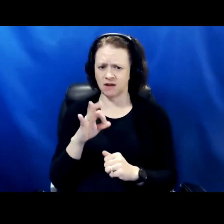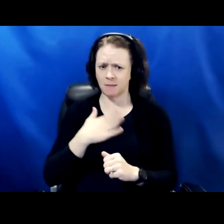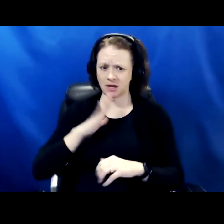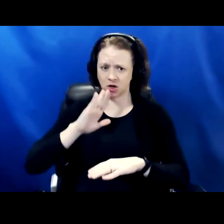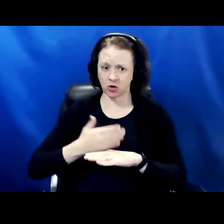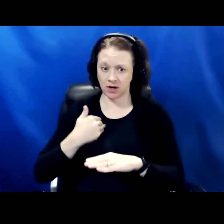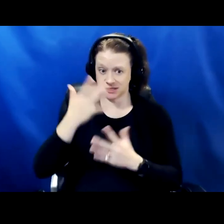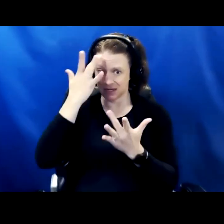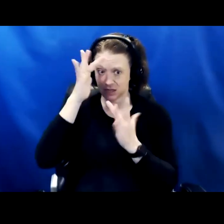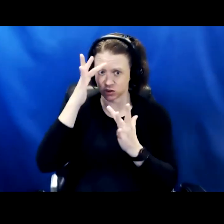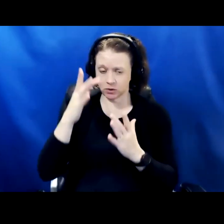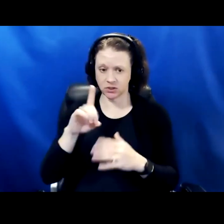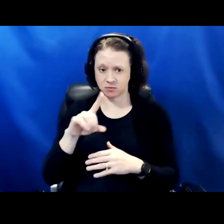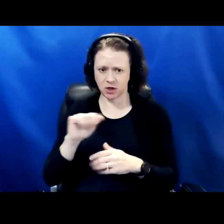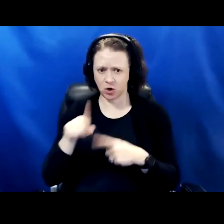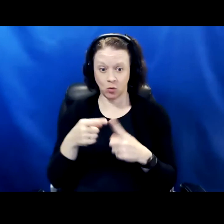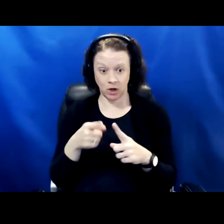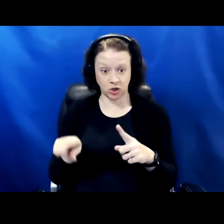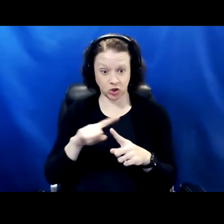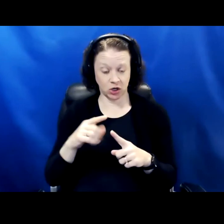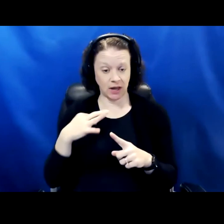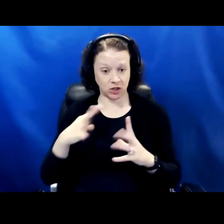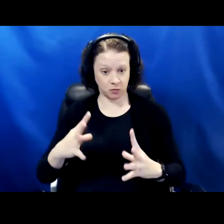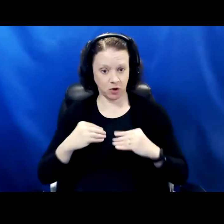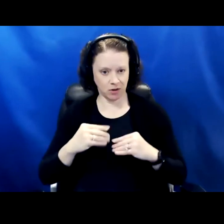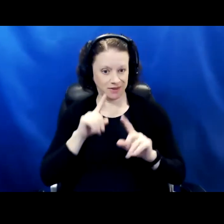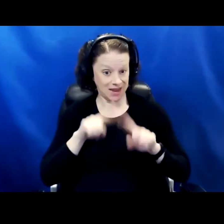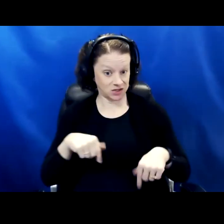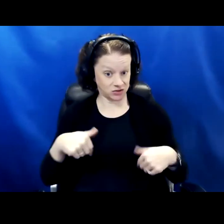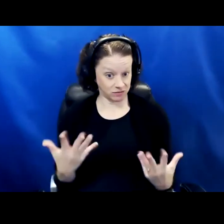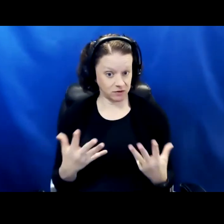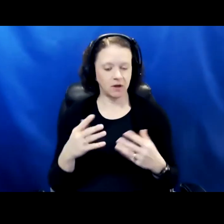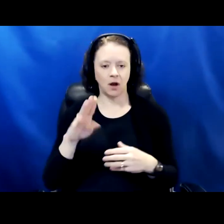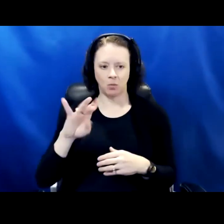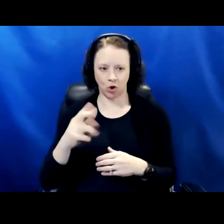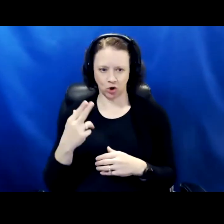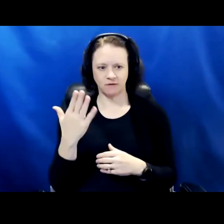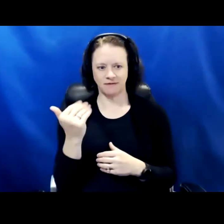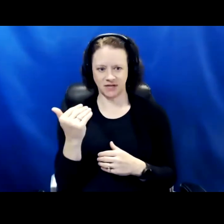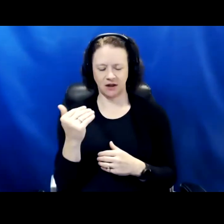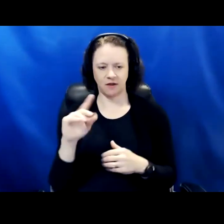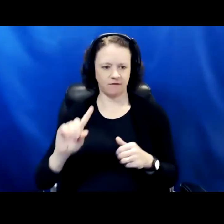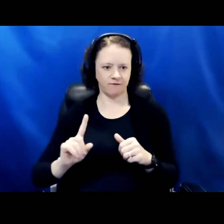when is she eligible? And then the answer to that is March 15 for statewide,